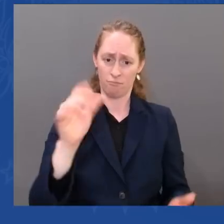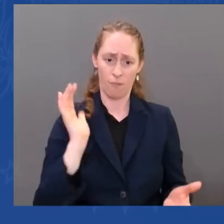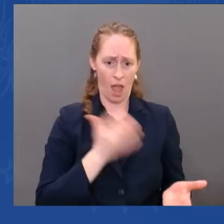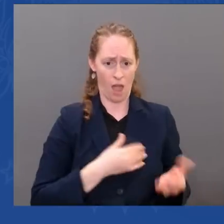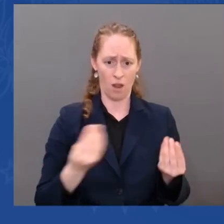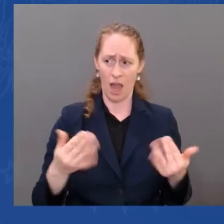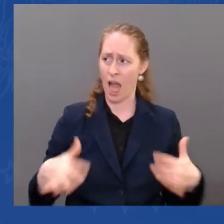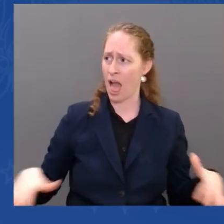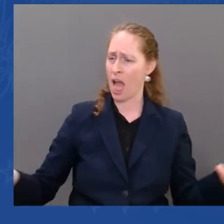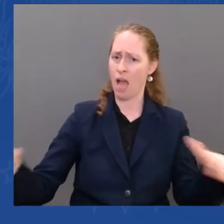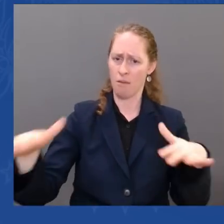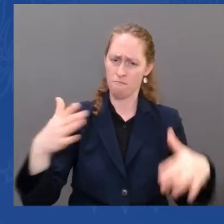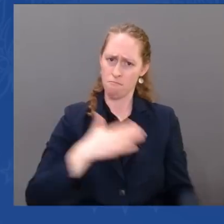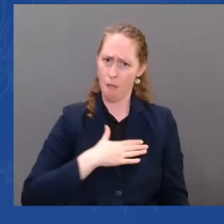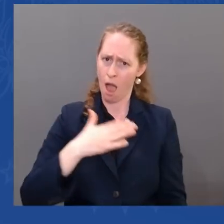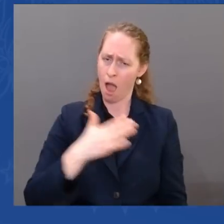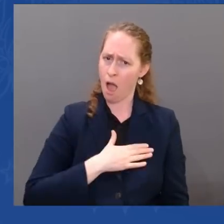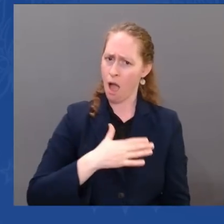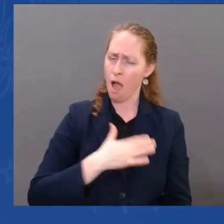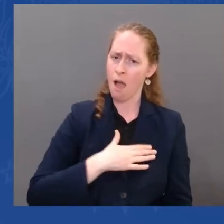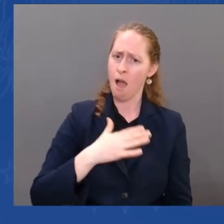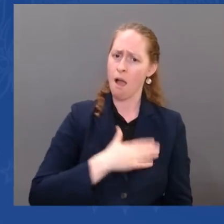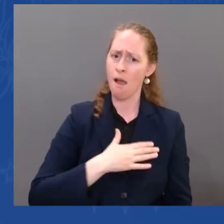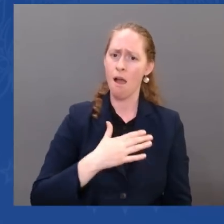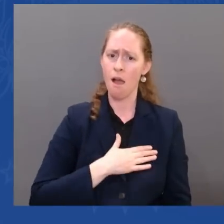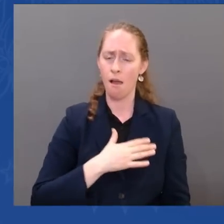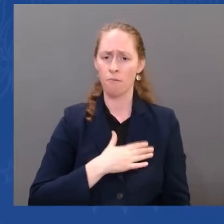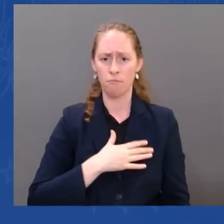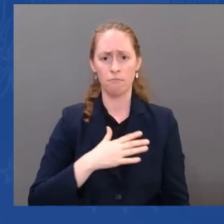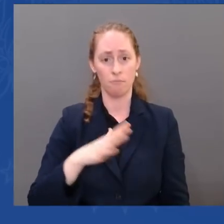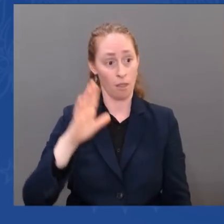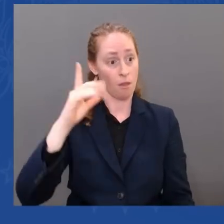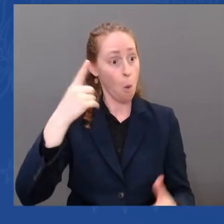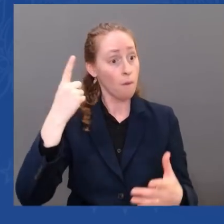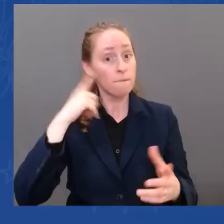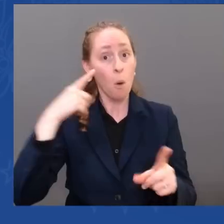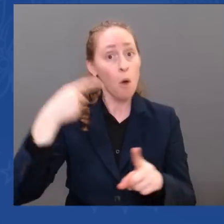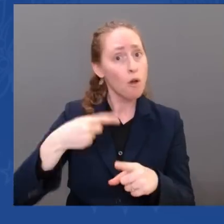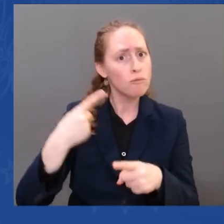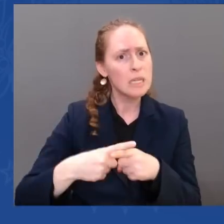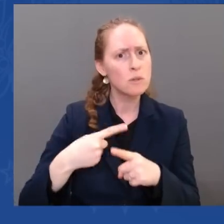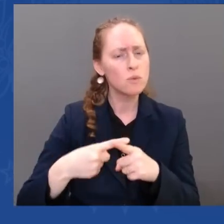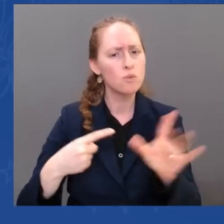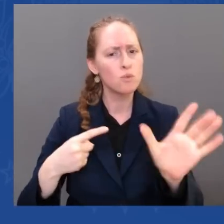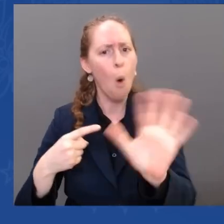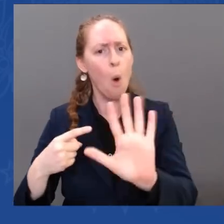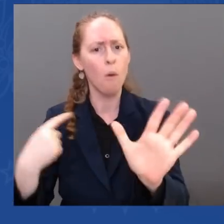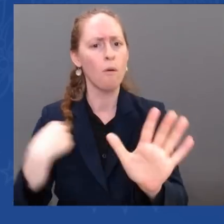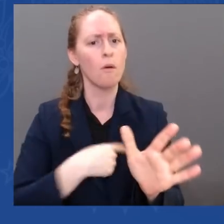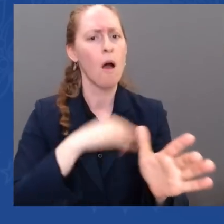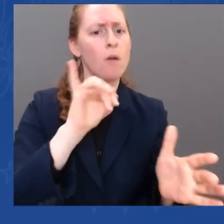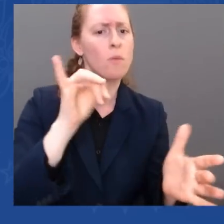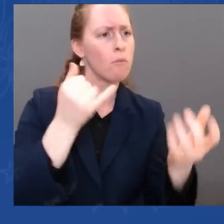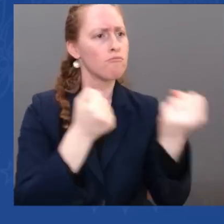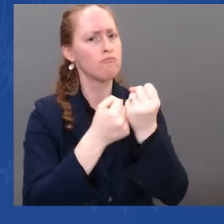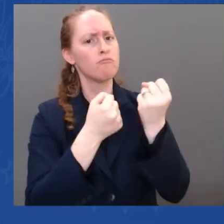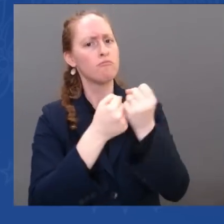but also in order to strengthen NATO's southeastern flank. We will continue our longstanding cooperation